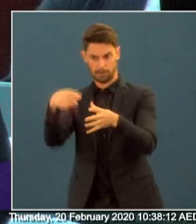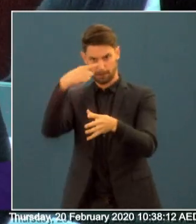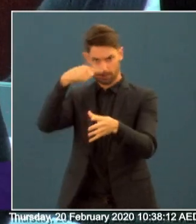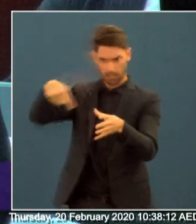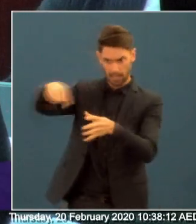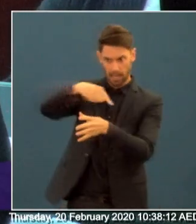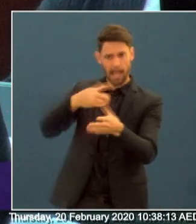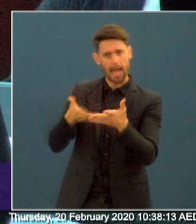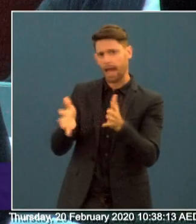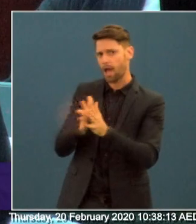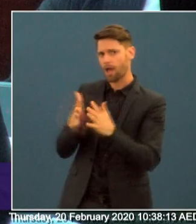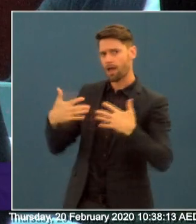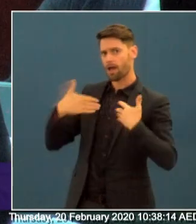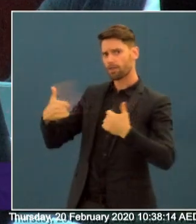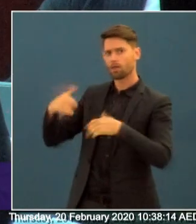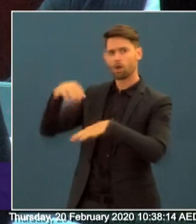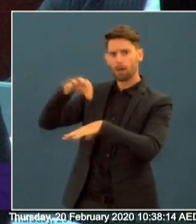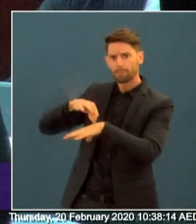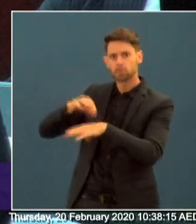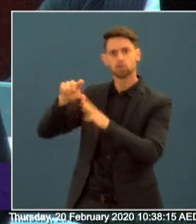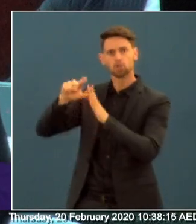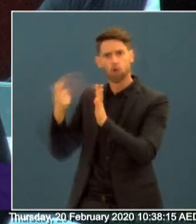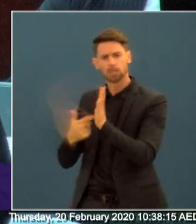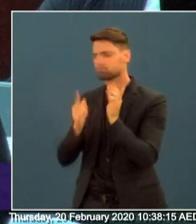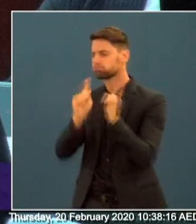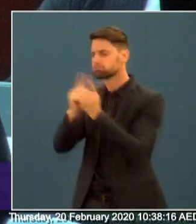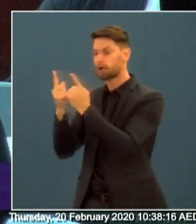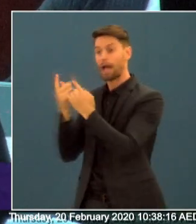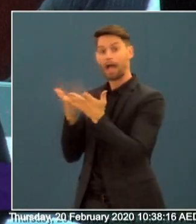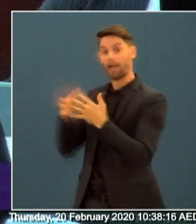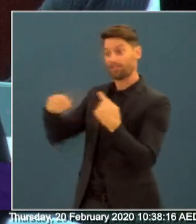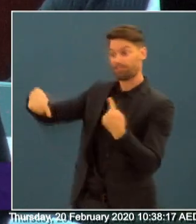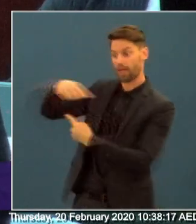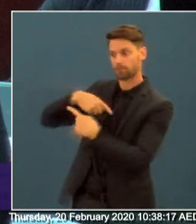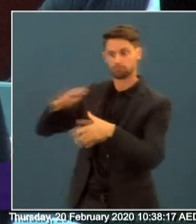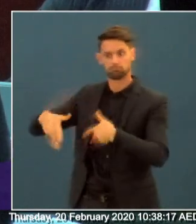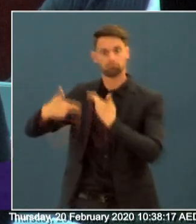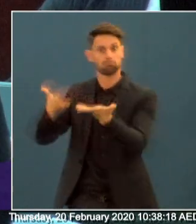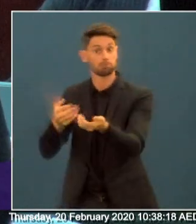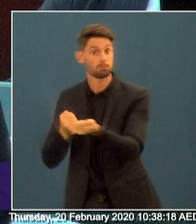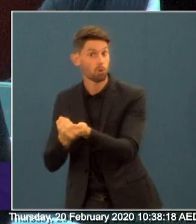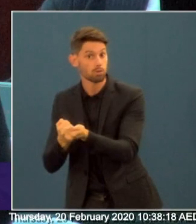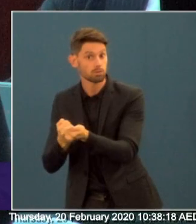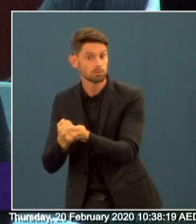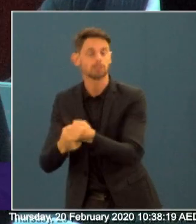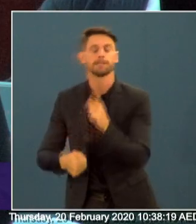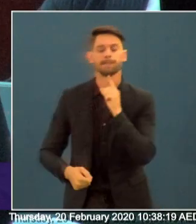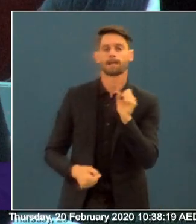is being managed in the Australian system over a period of time. Yes. And would it be fair to say, reading some of your research papers,